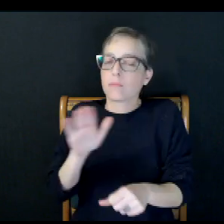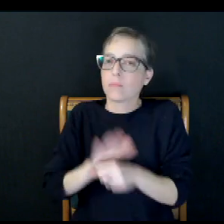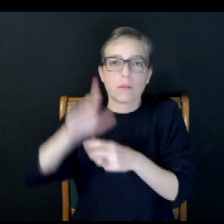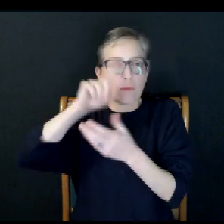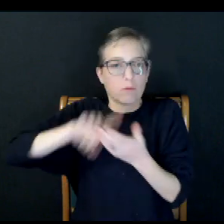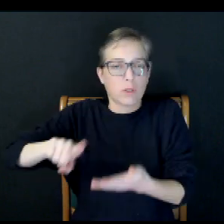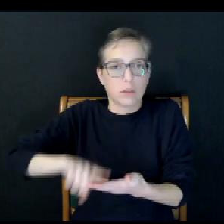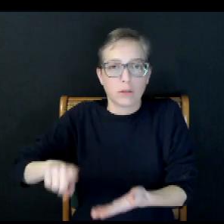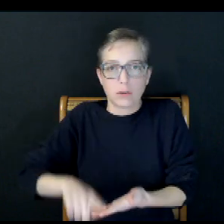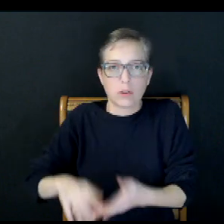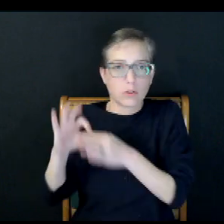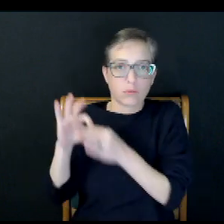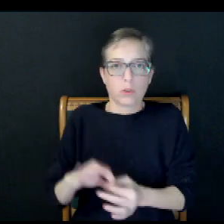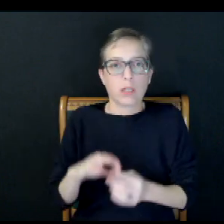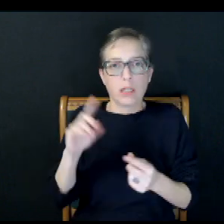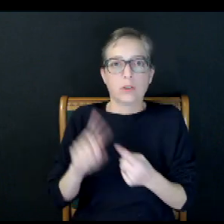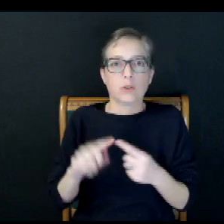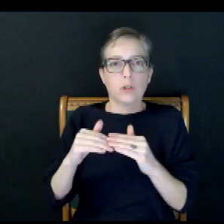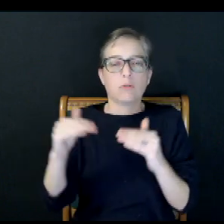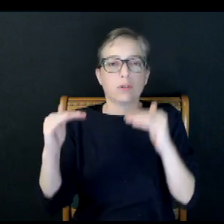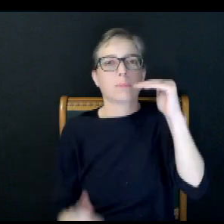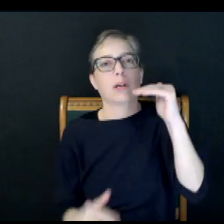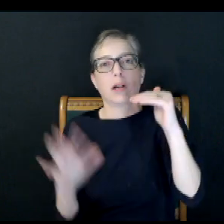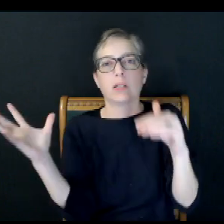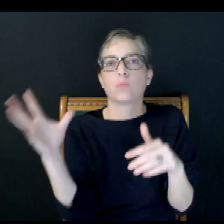are prevalent within community living.